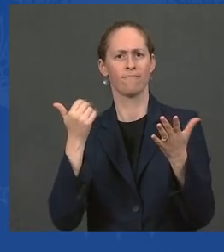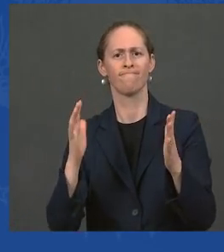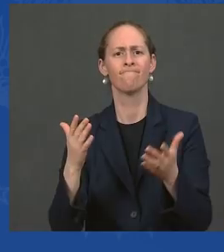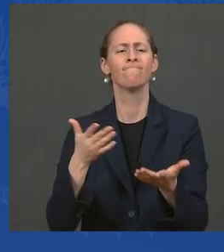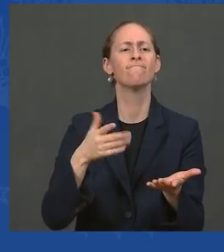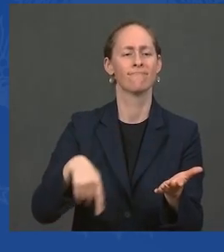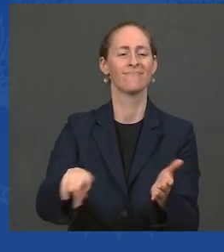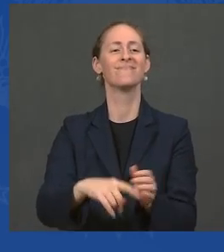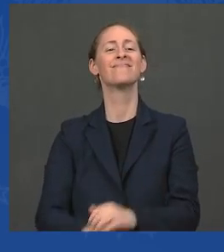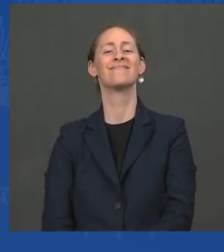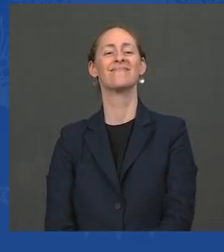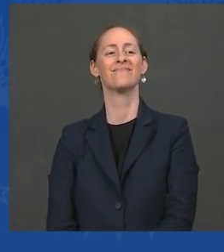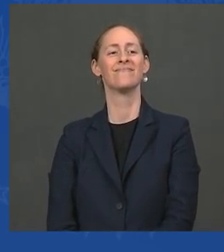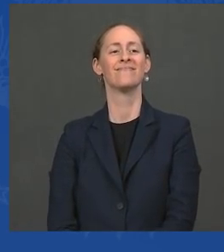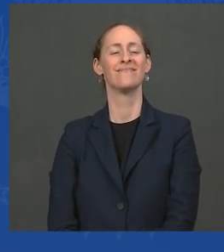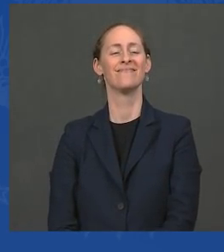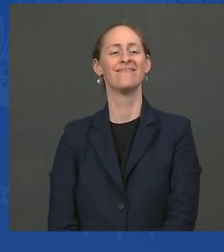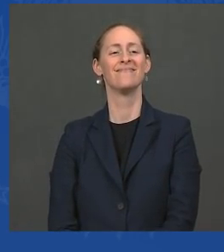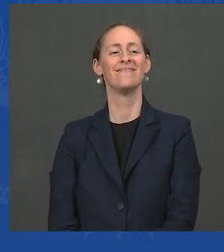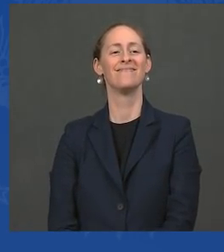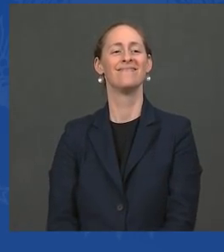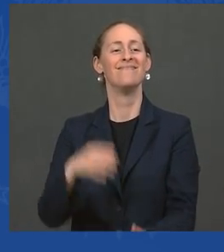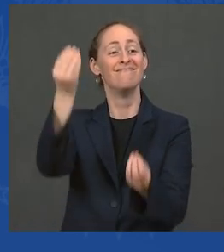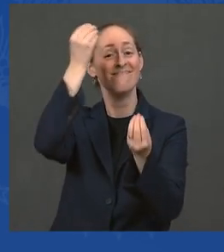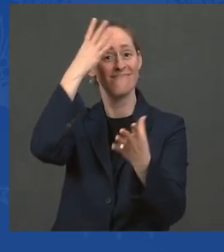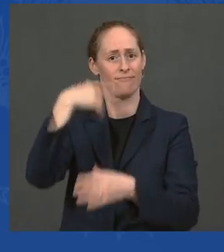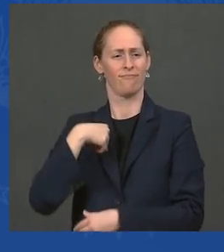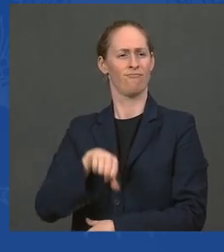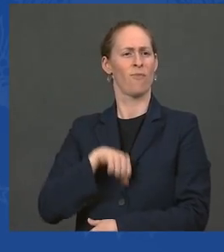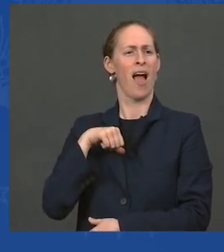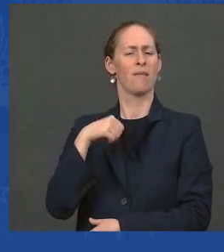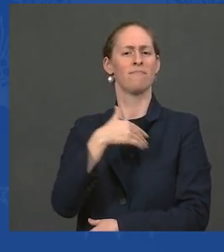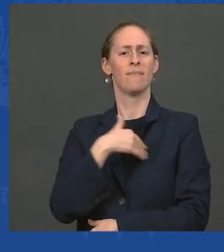the St. Patrick's Parade Association of Lackawanna County.